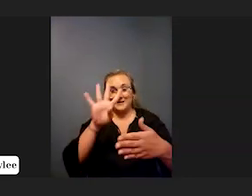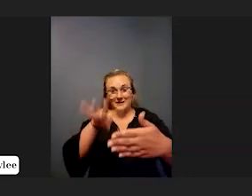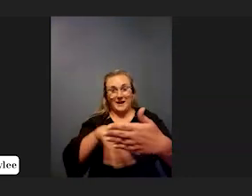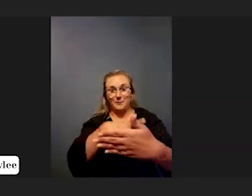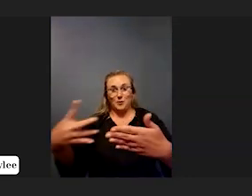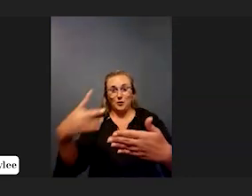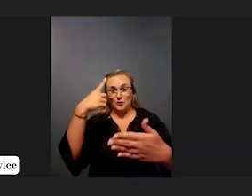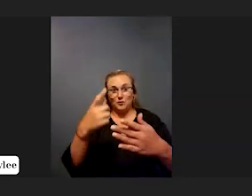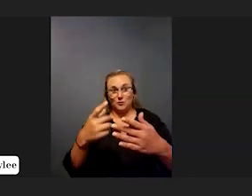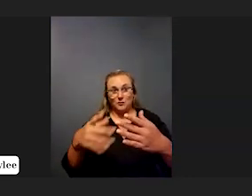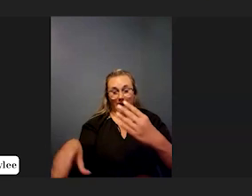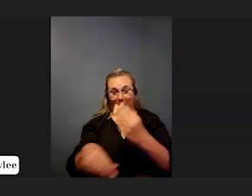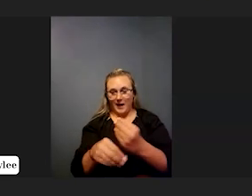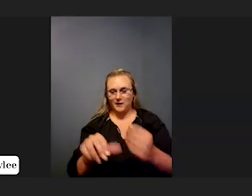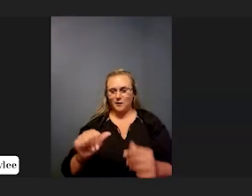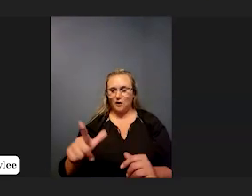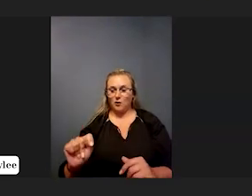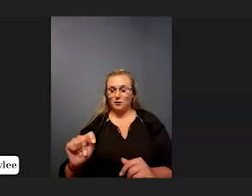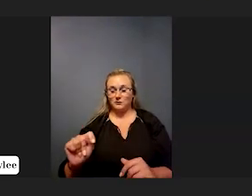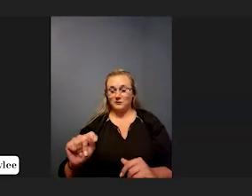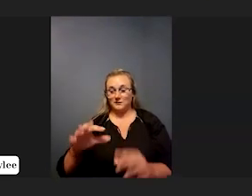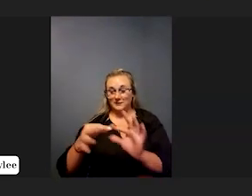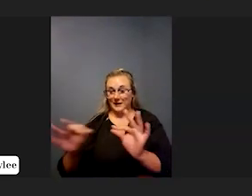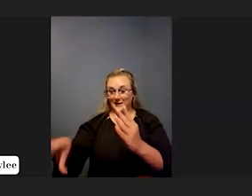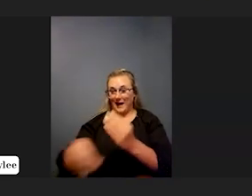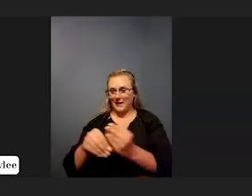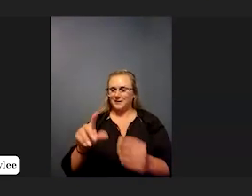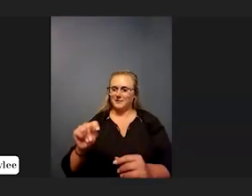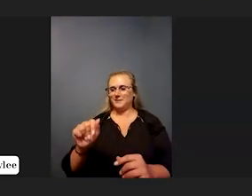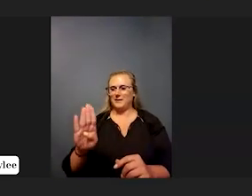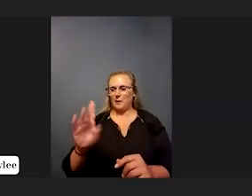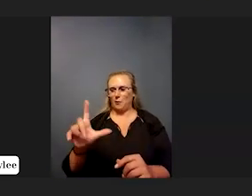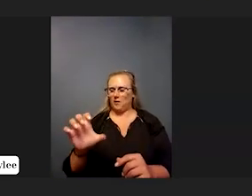So it doesn't help us. Um, complex maps or layered maps.